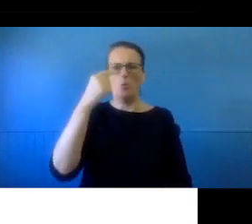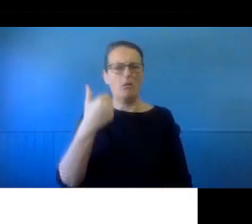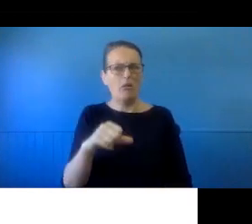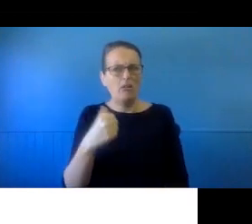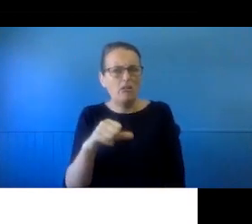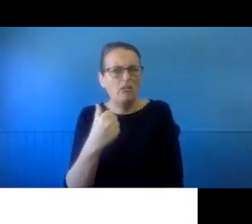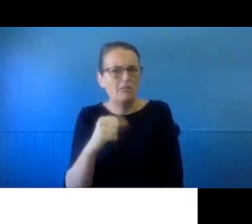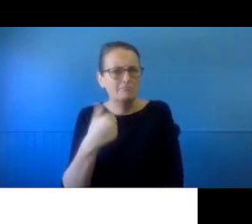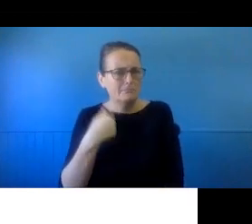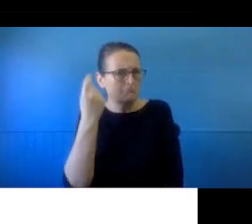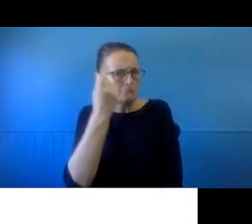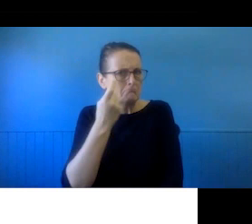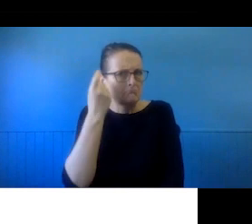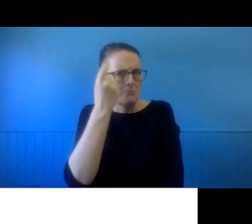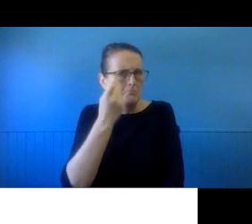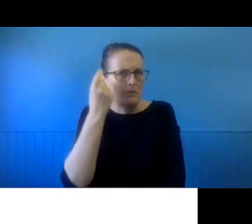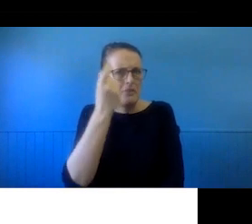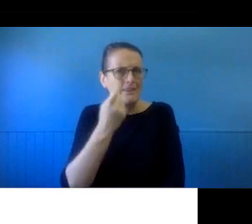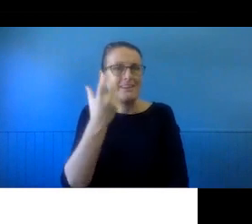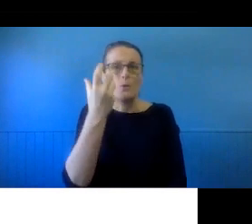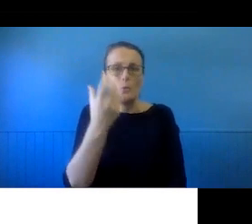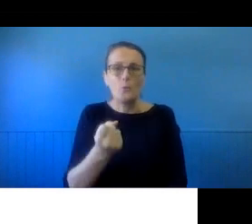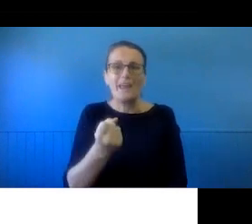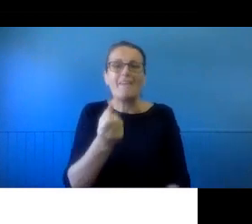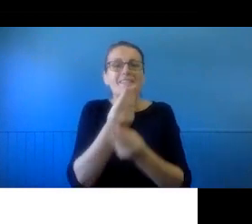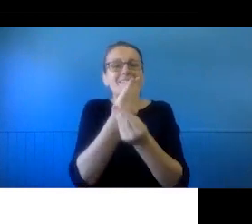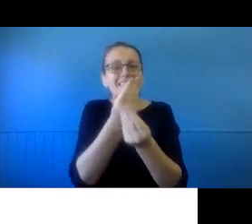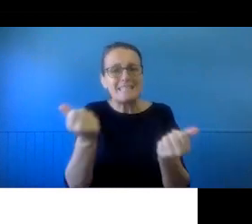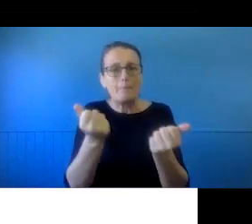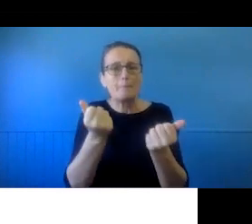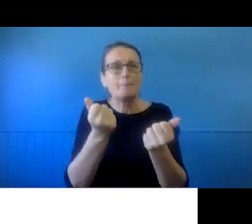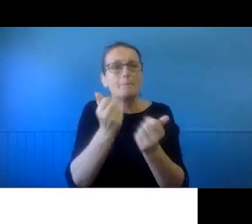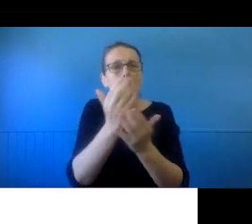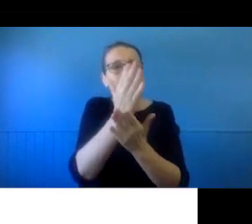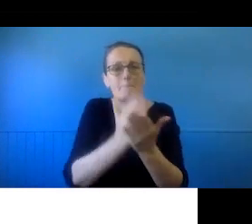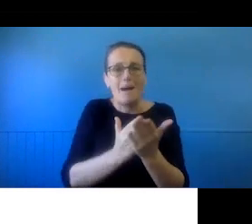me thinking, "There are some non-negotiable aspects to what we're